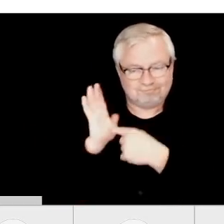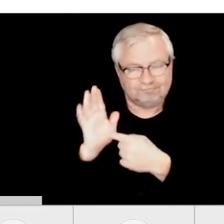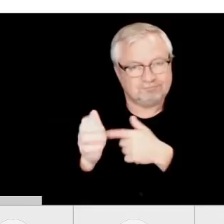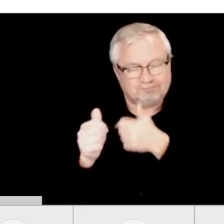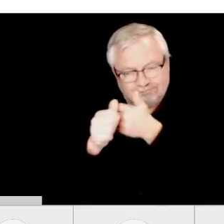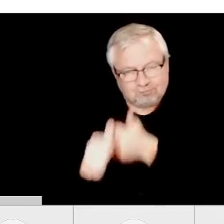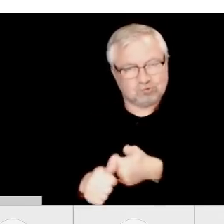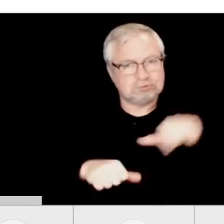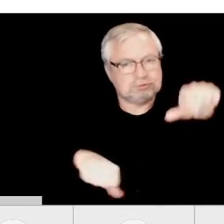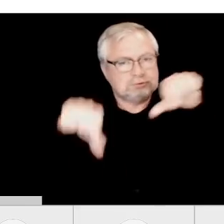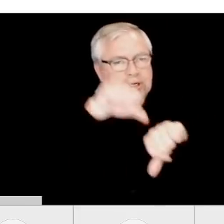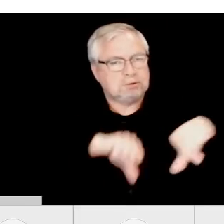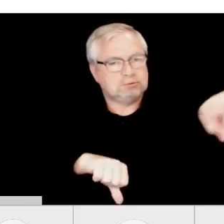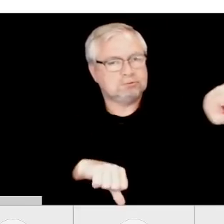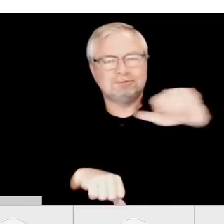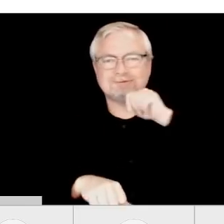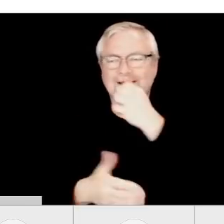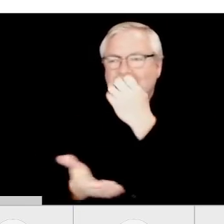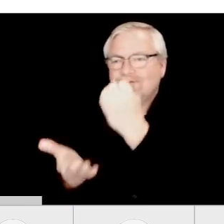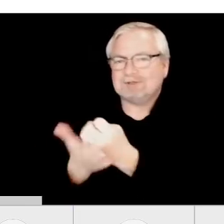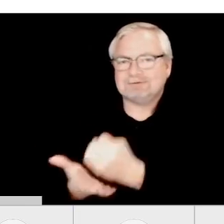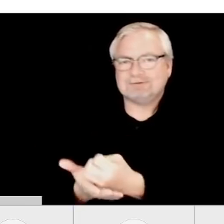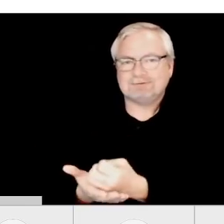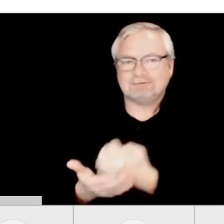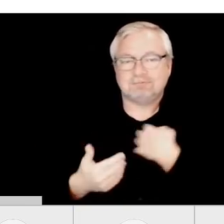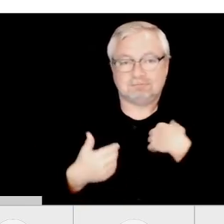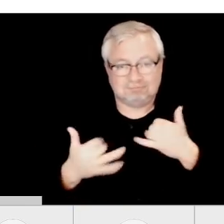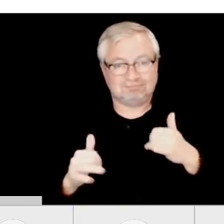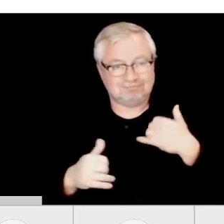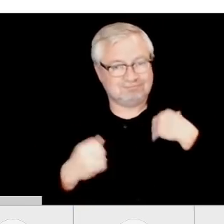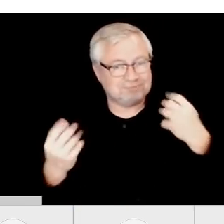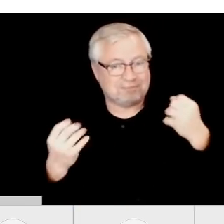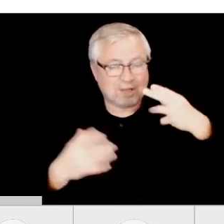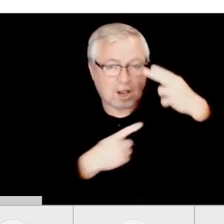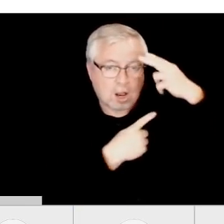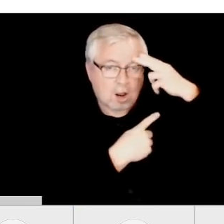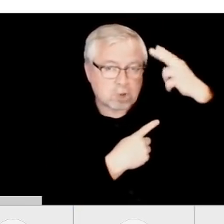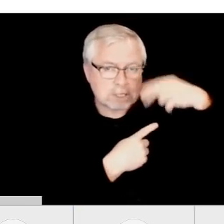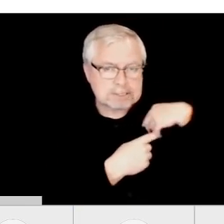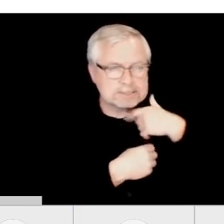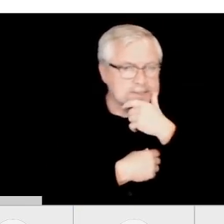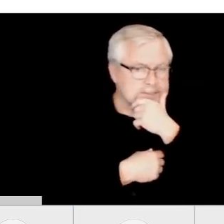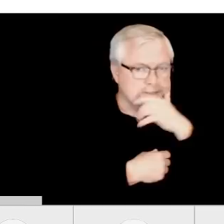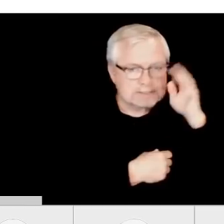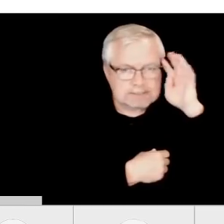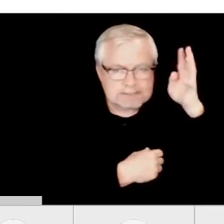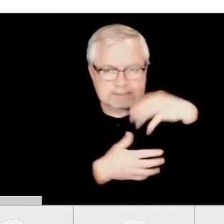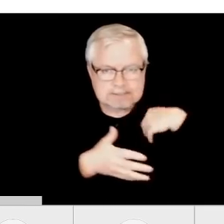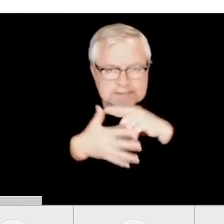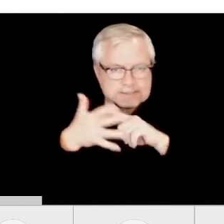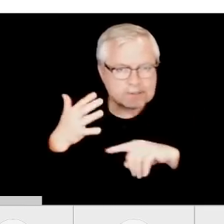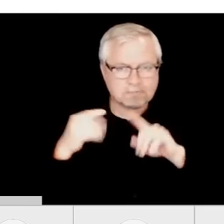not to model hypothetical scenarios that we don't have underlying data for.